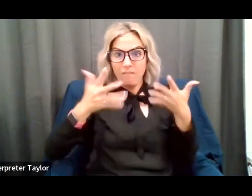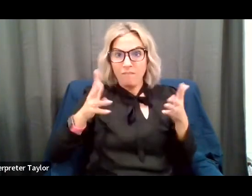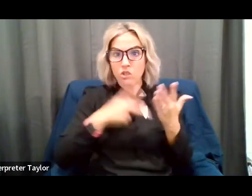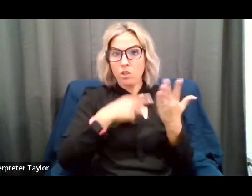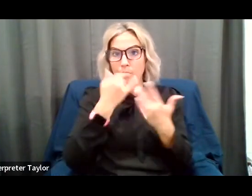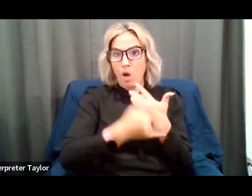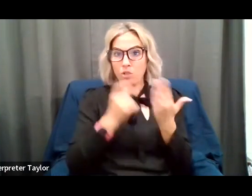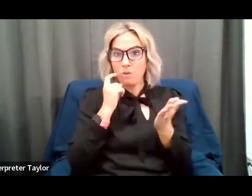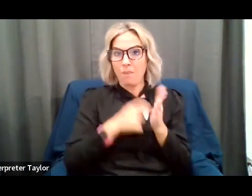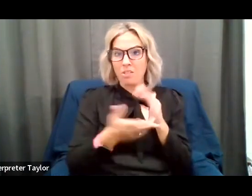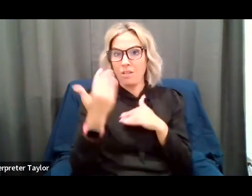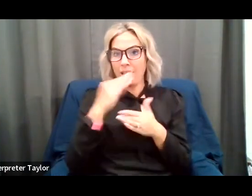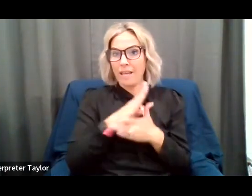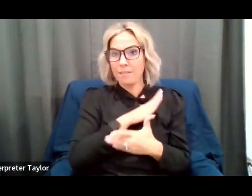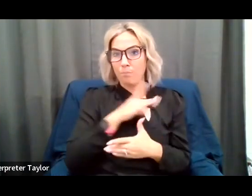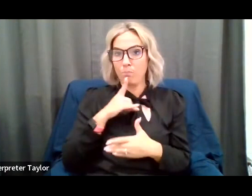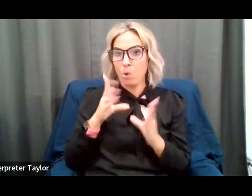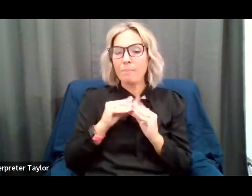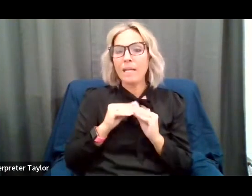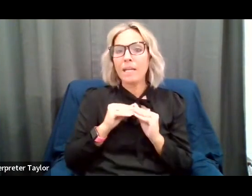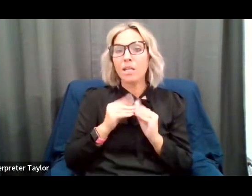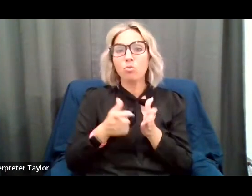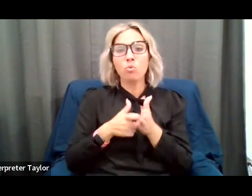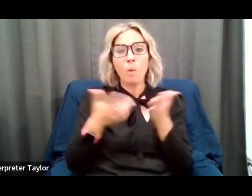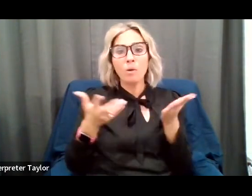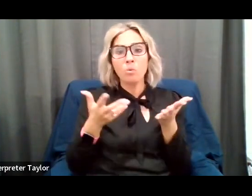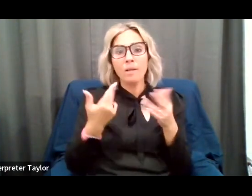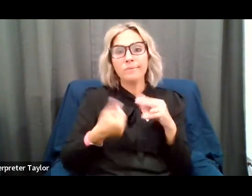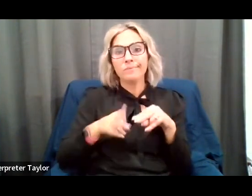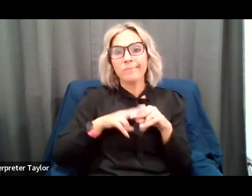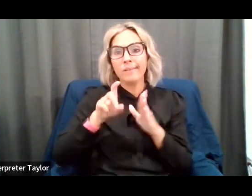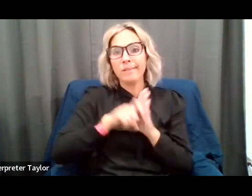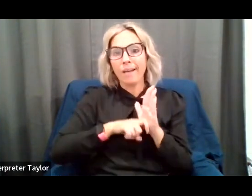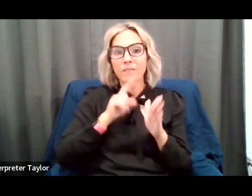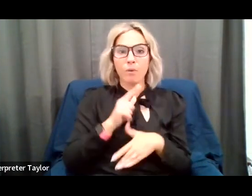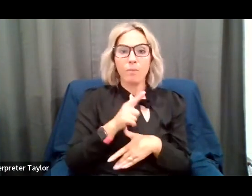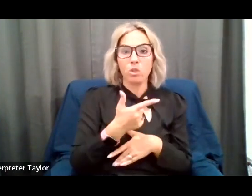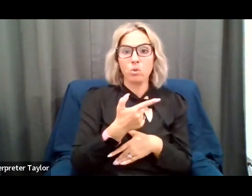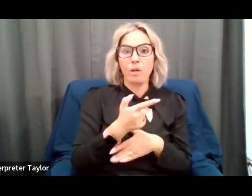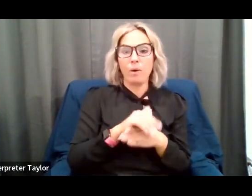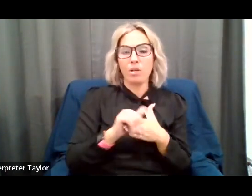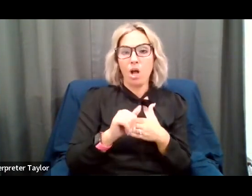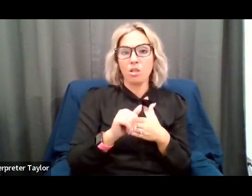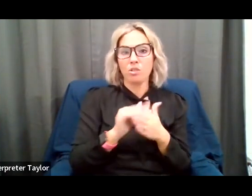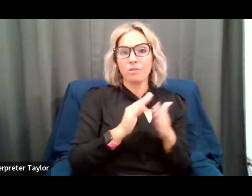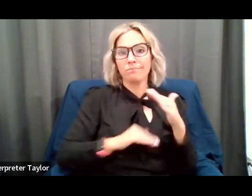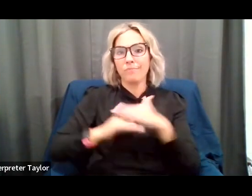at the last Board meeting, what would be required is to raise the tax from that $21 range up to $25,